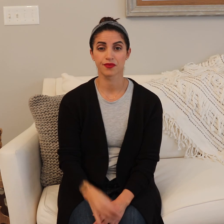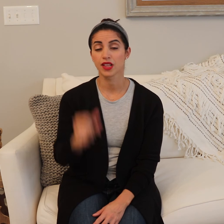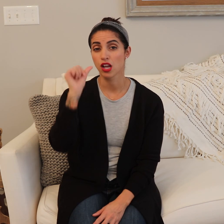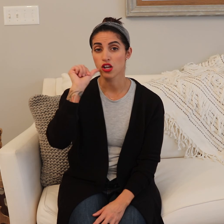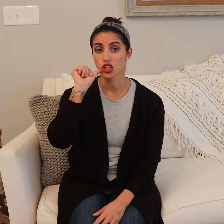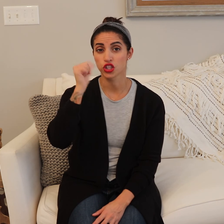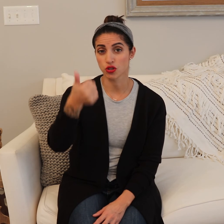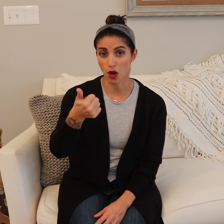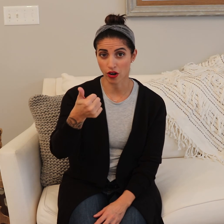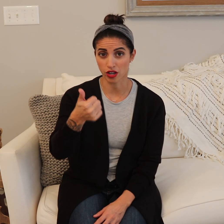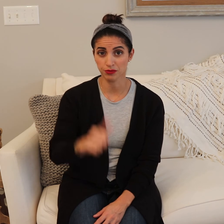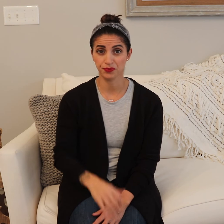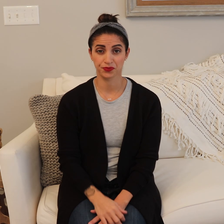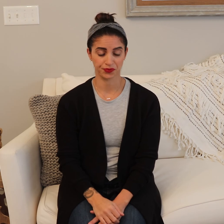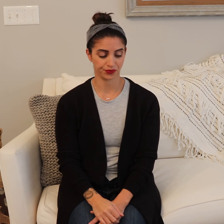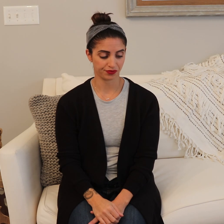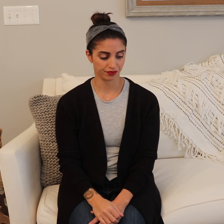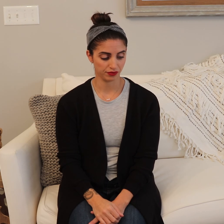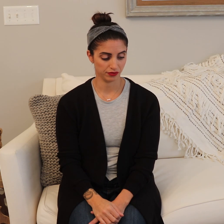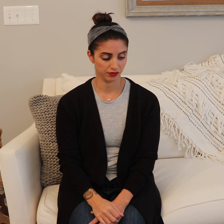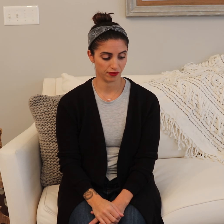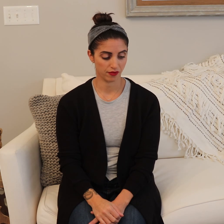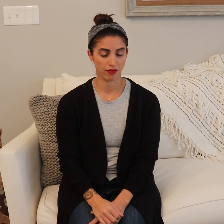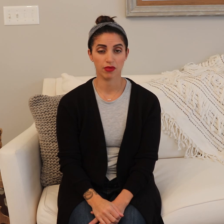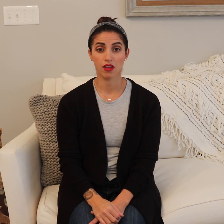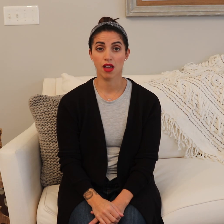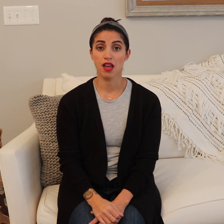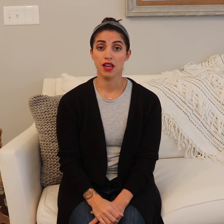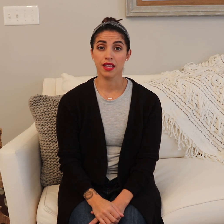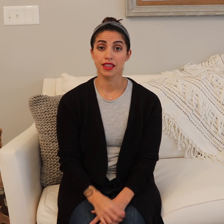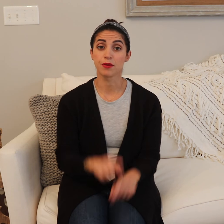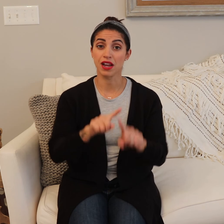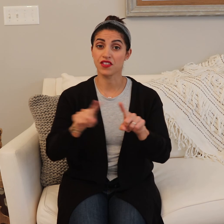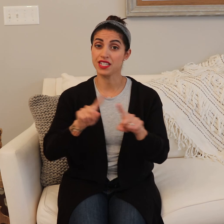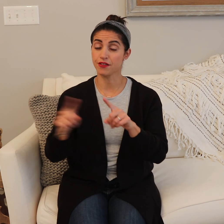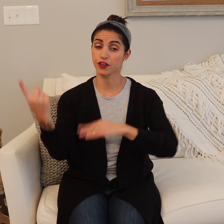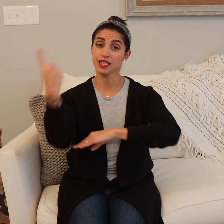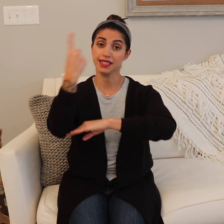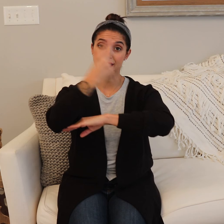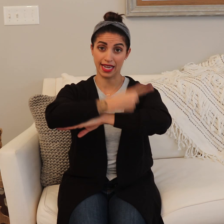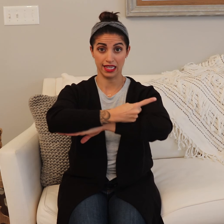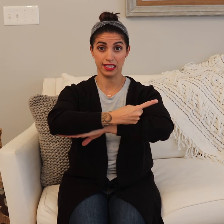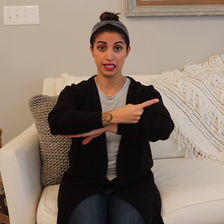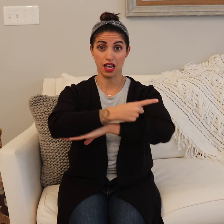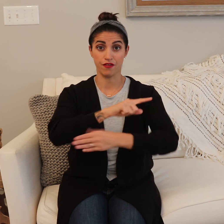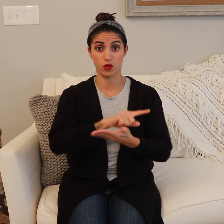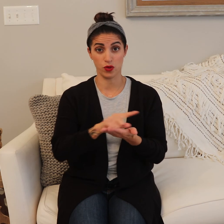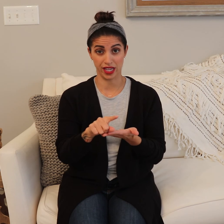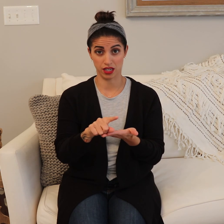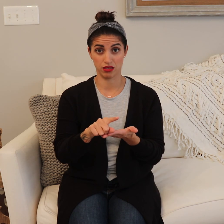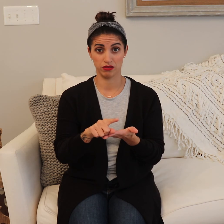Then we have the different days of the week